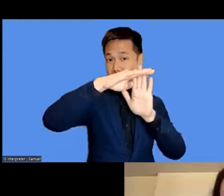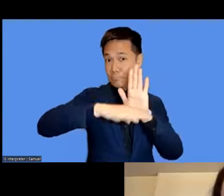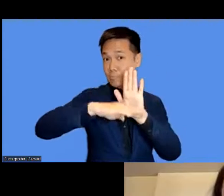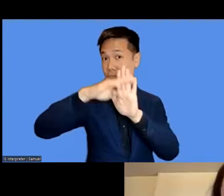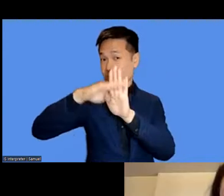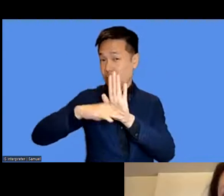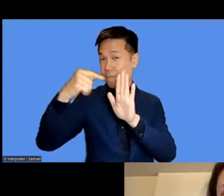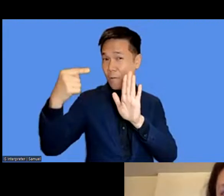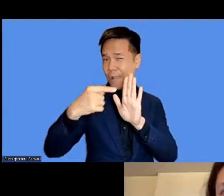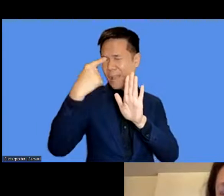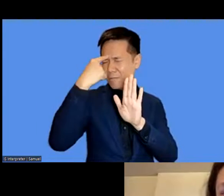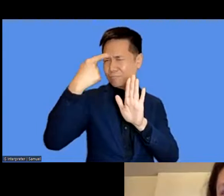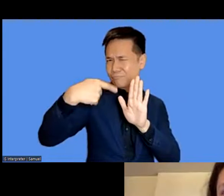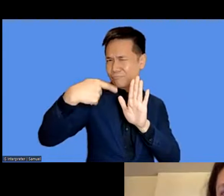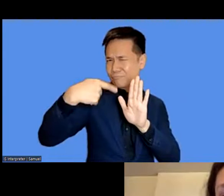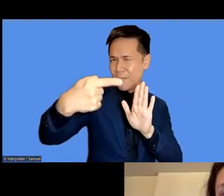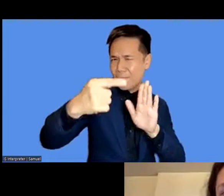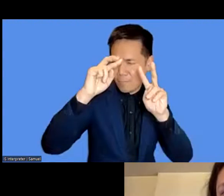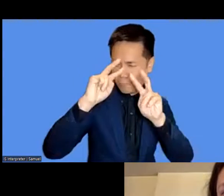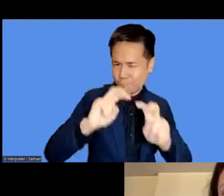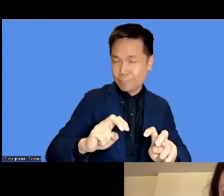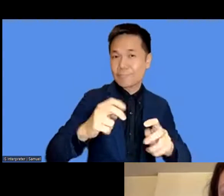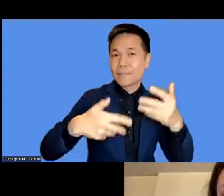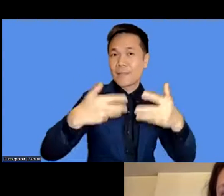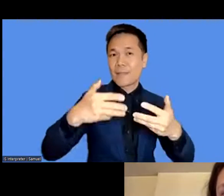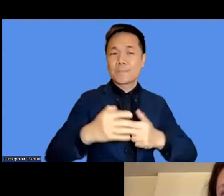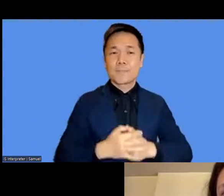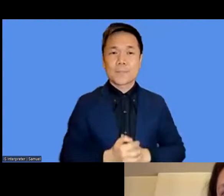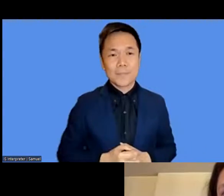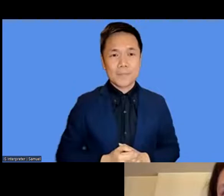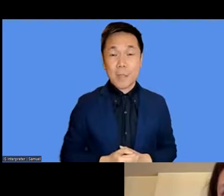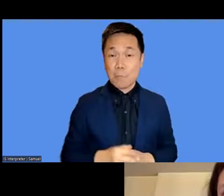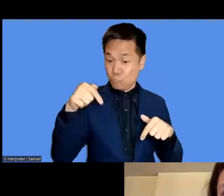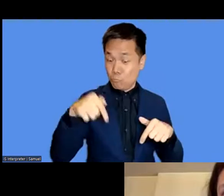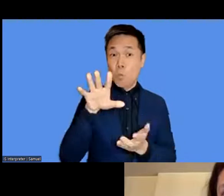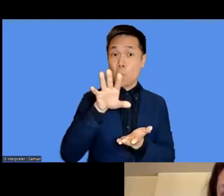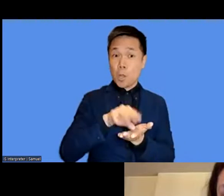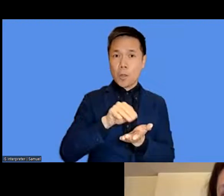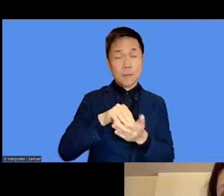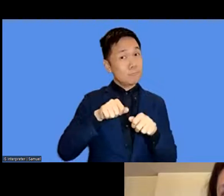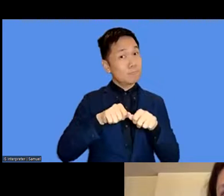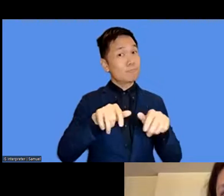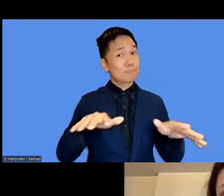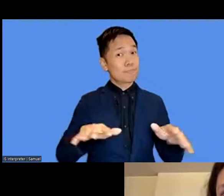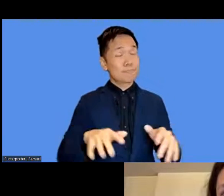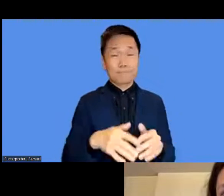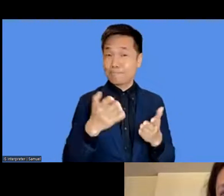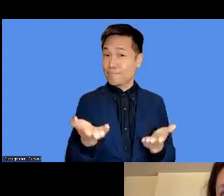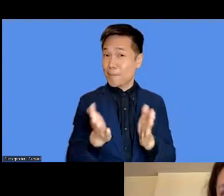So, again, you will get the recording of this and I encourage you to contact any of the